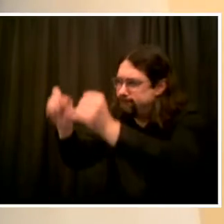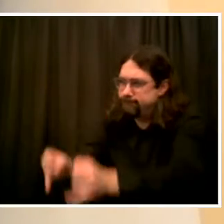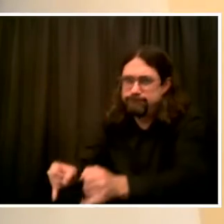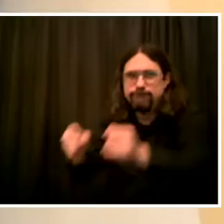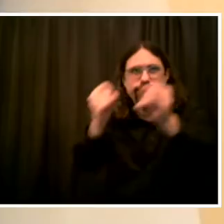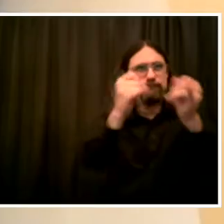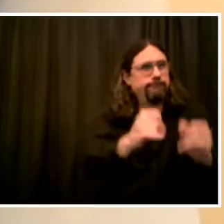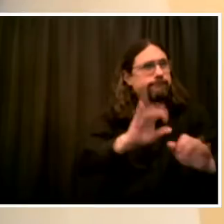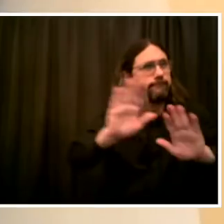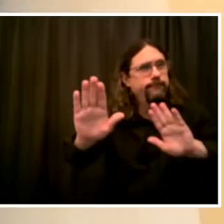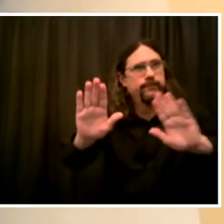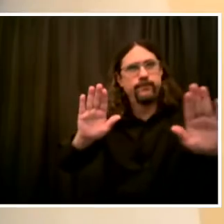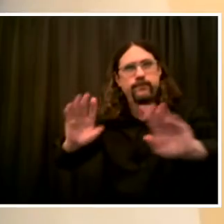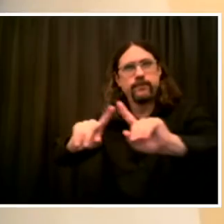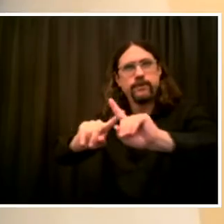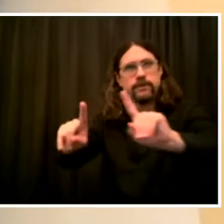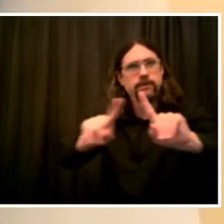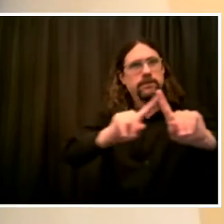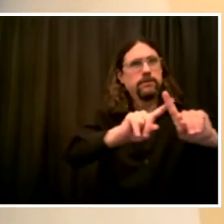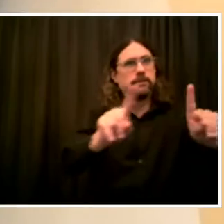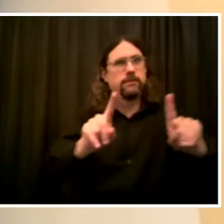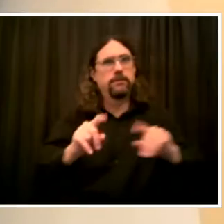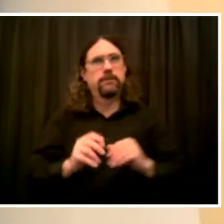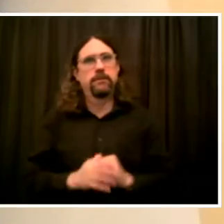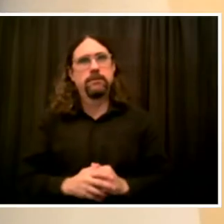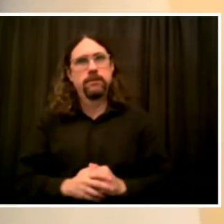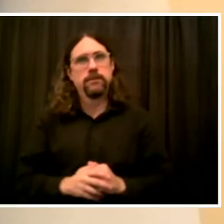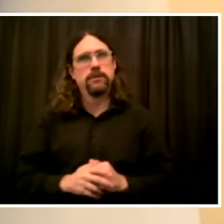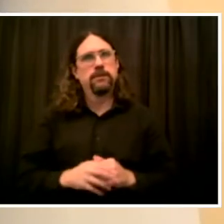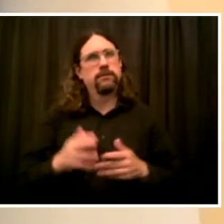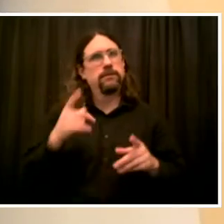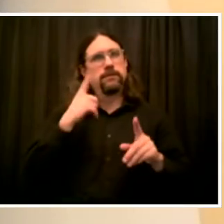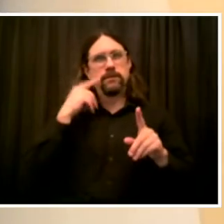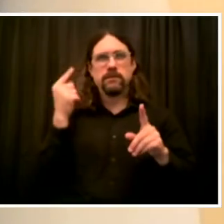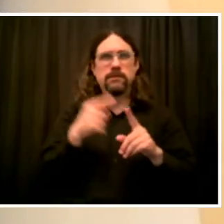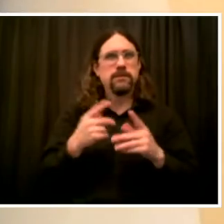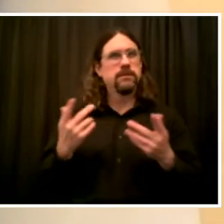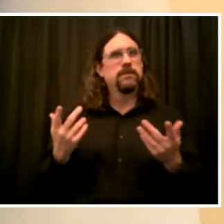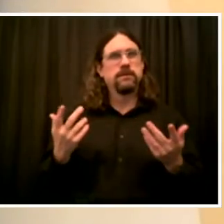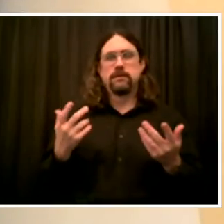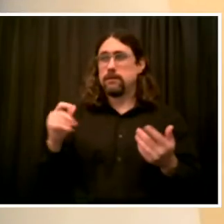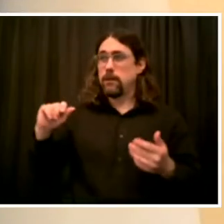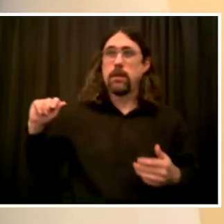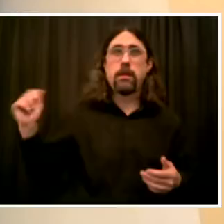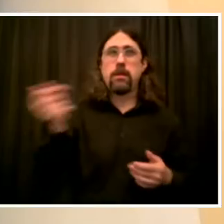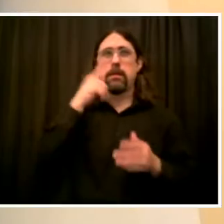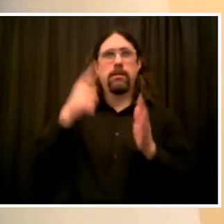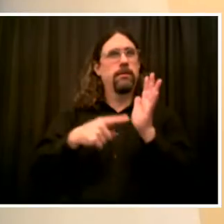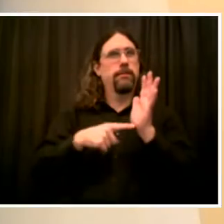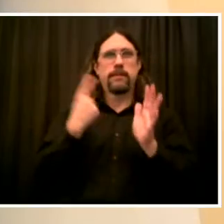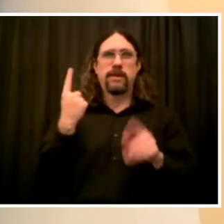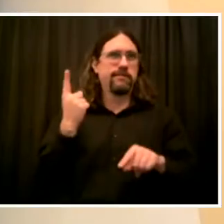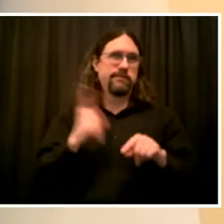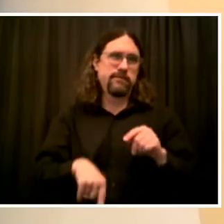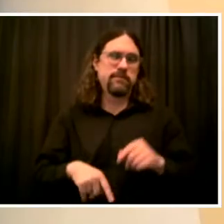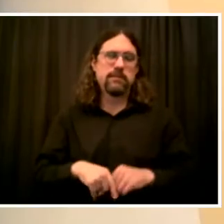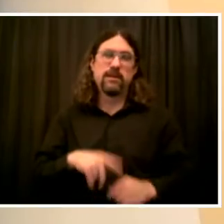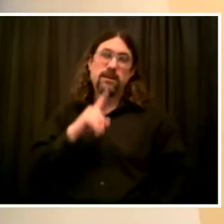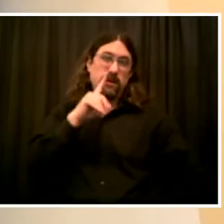CASE. AND ON A CASE-BY-CASE BASIS WE'RE CHANGING LIVES, BUT WE'RE NOT CHANGING ERVEYBDYOLI'S FE EVERY NIGHT. THAT'S THE